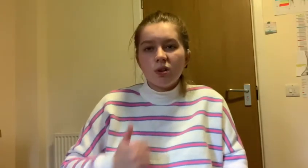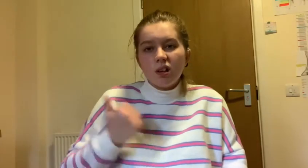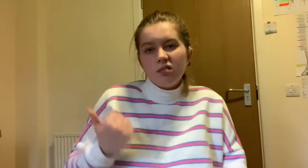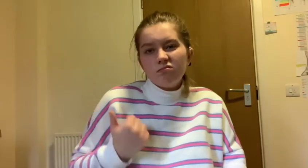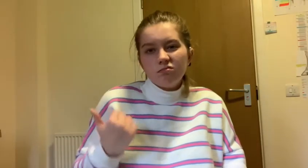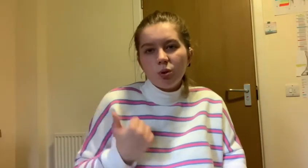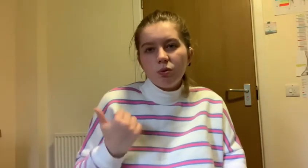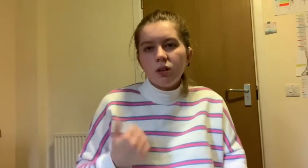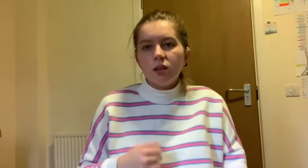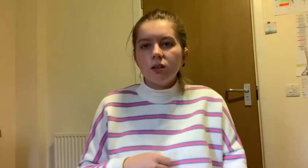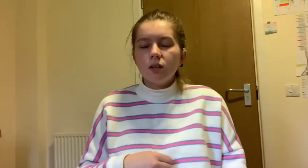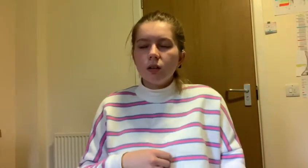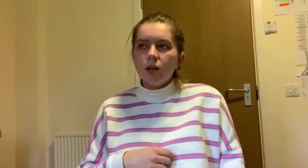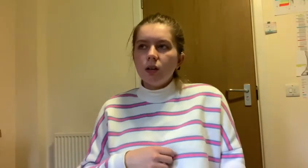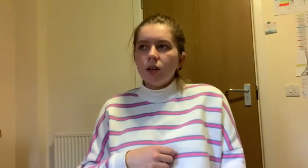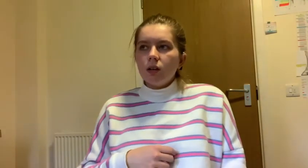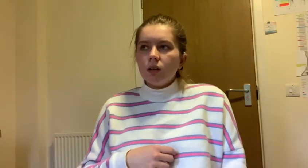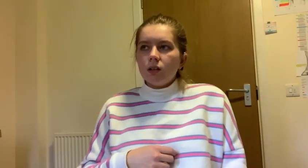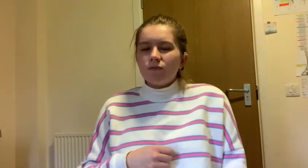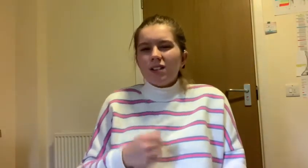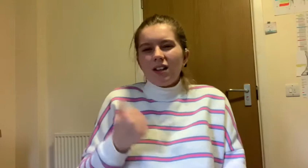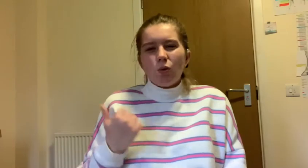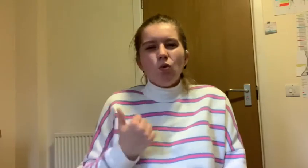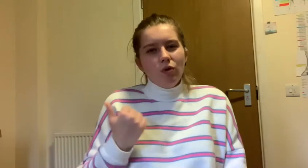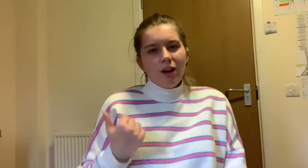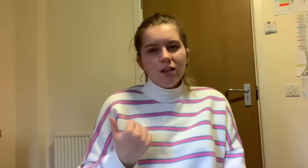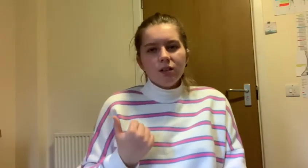"Appropriately" that's like "alright"